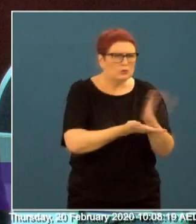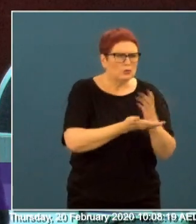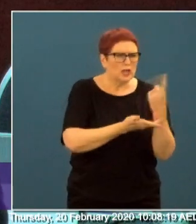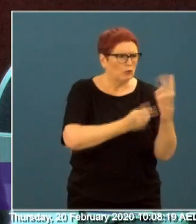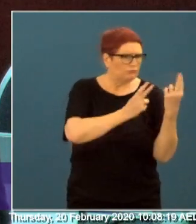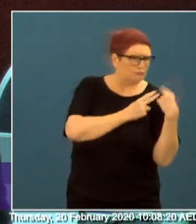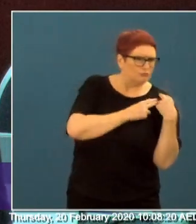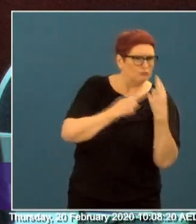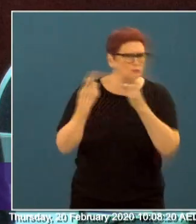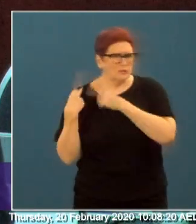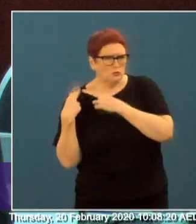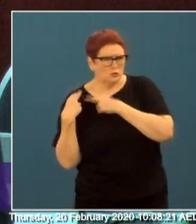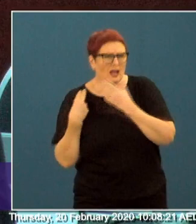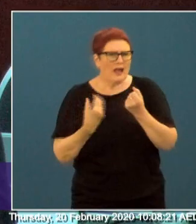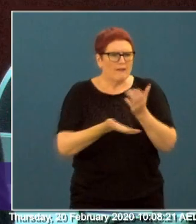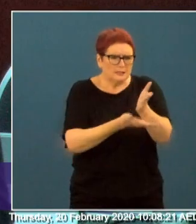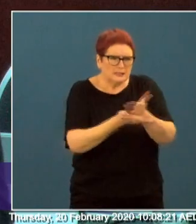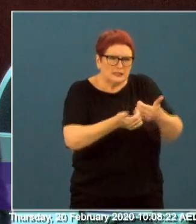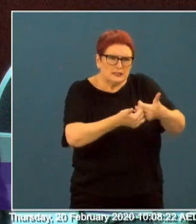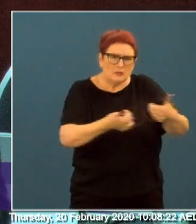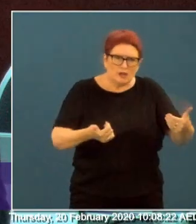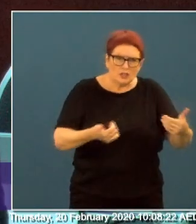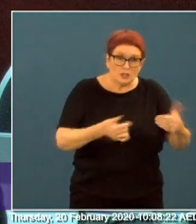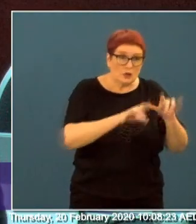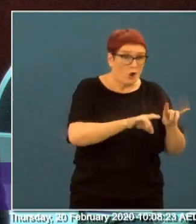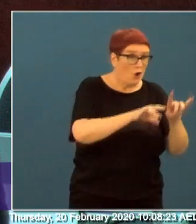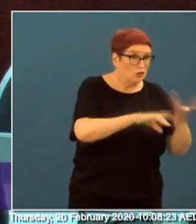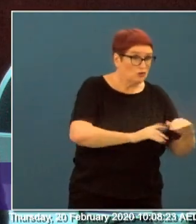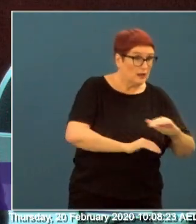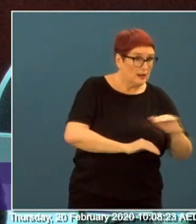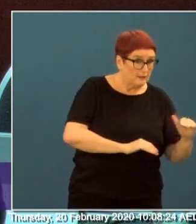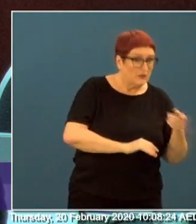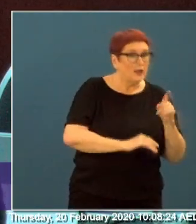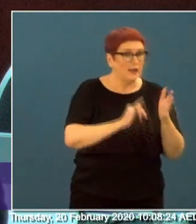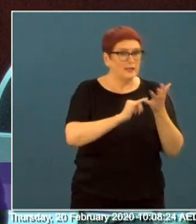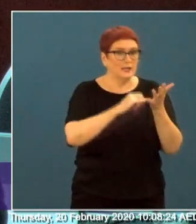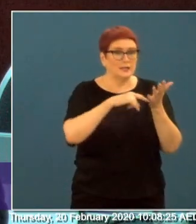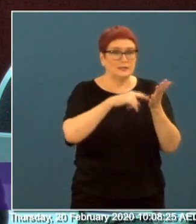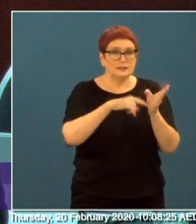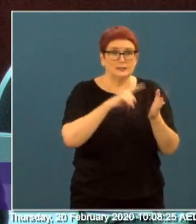there's a demarcation between Commonwealth and the state levels in the system.